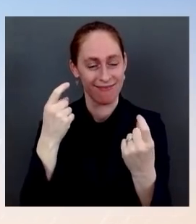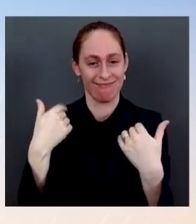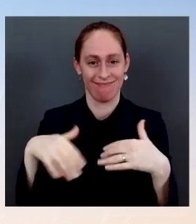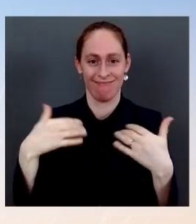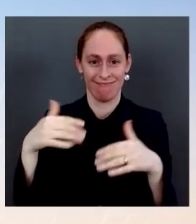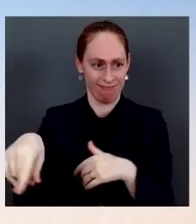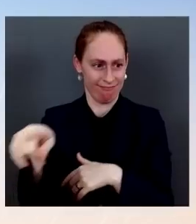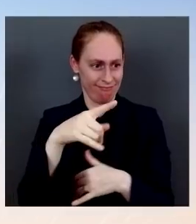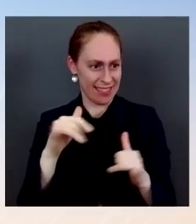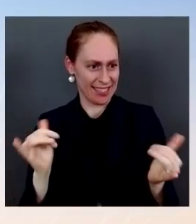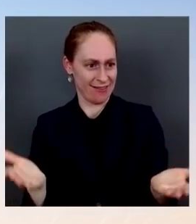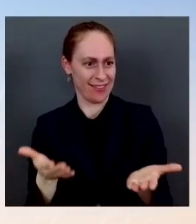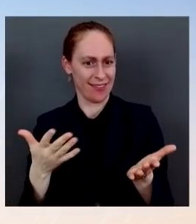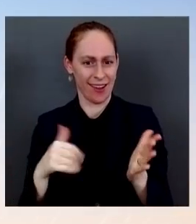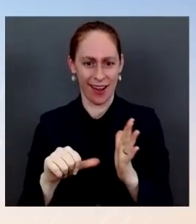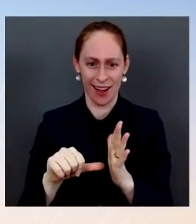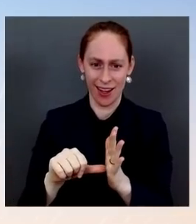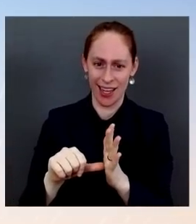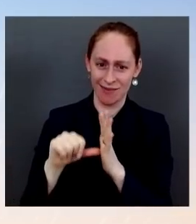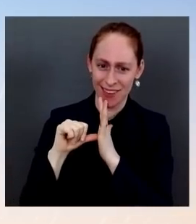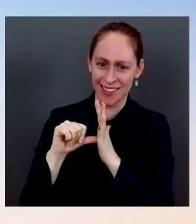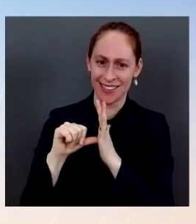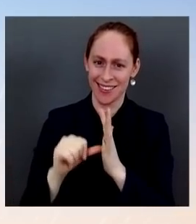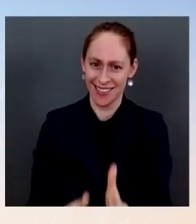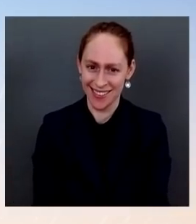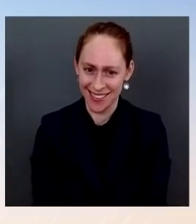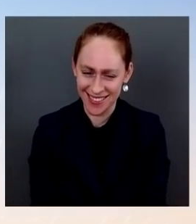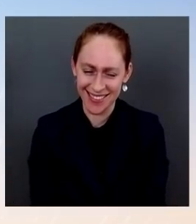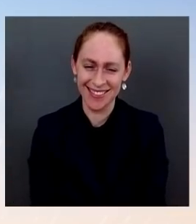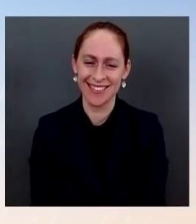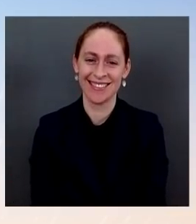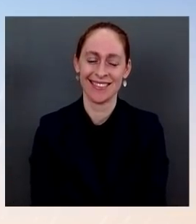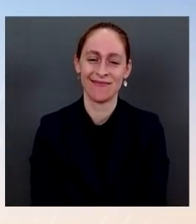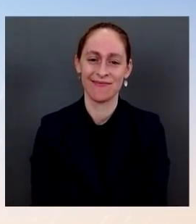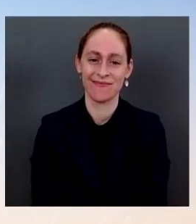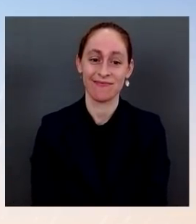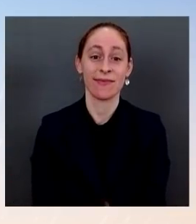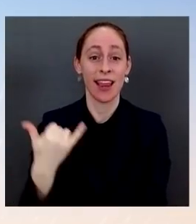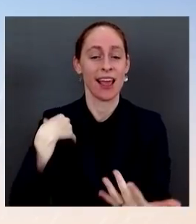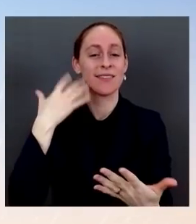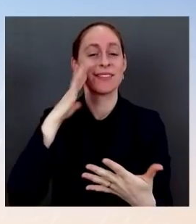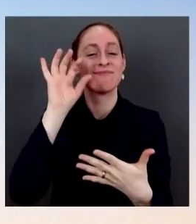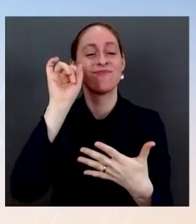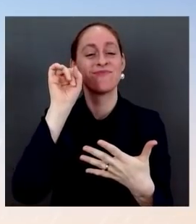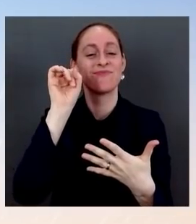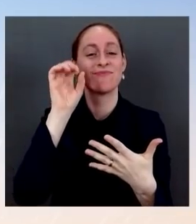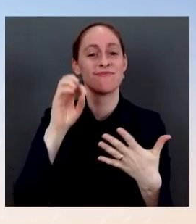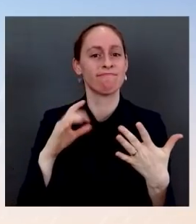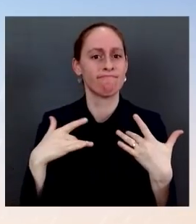Today we are announcing we've shipped 350 million COVID-19 vaccine doses to the world.